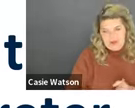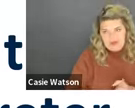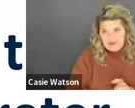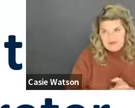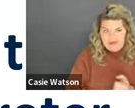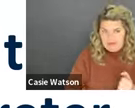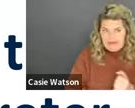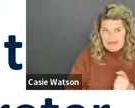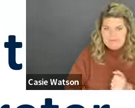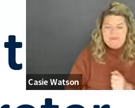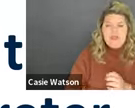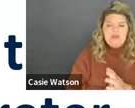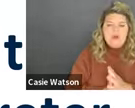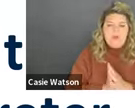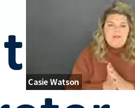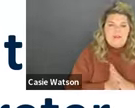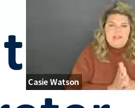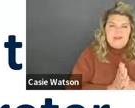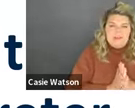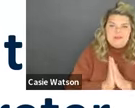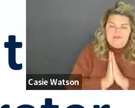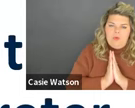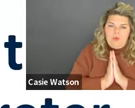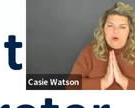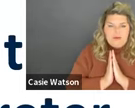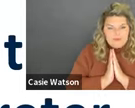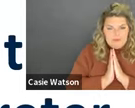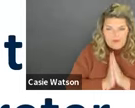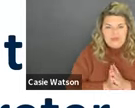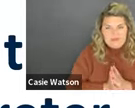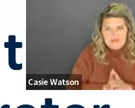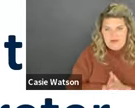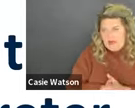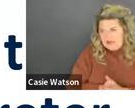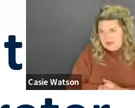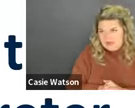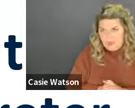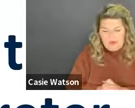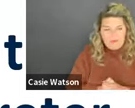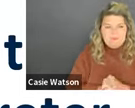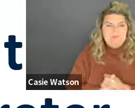that's part of the Deaf community? So we have some tips for those types of interactions as well.